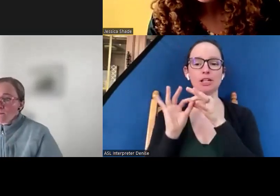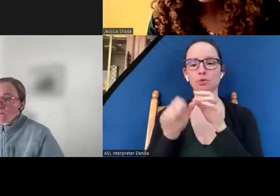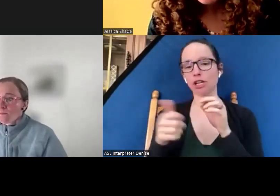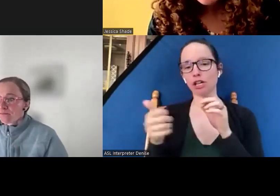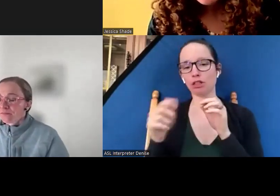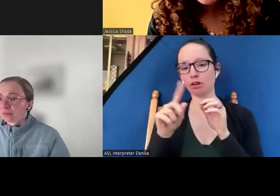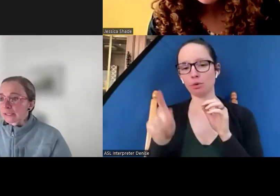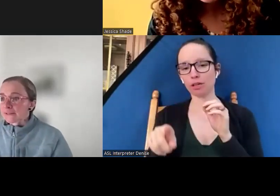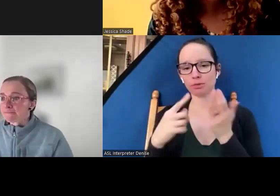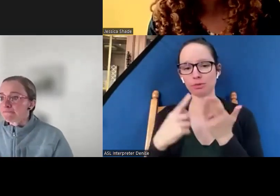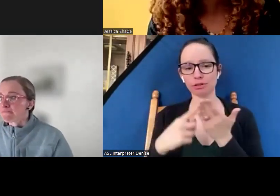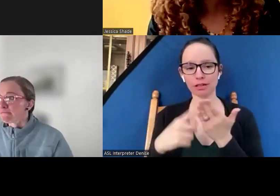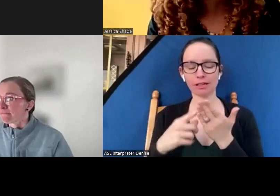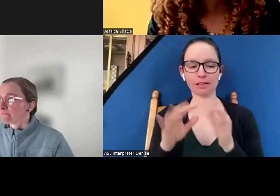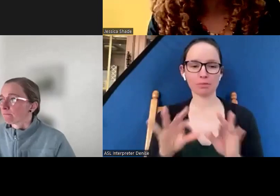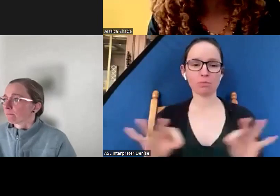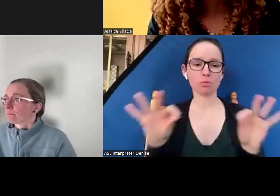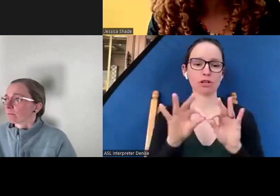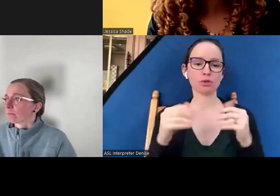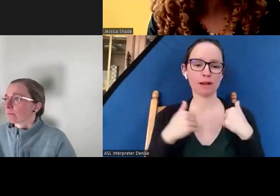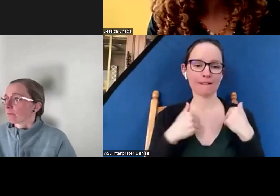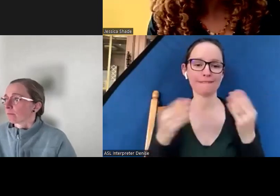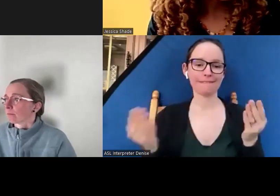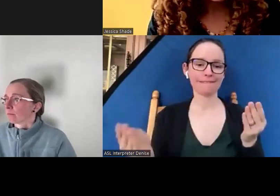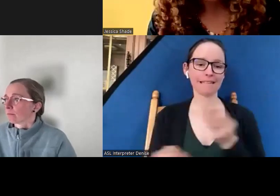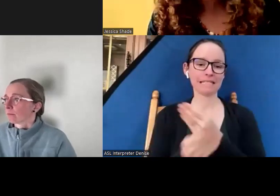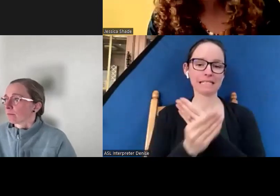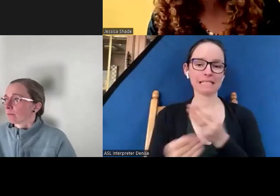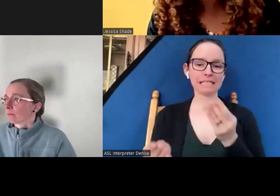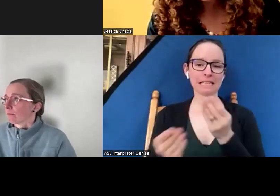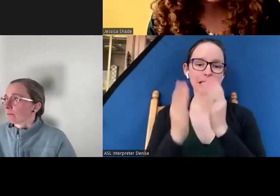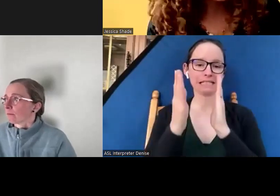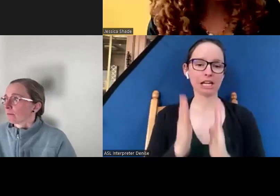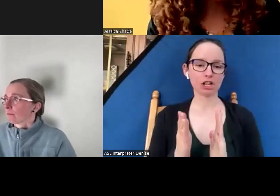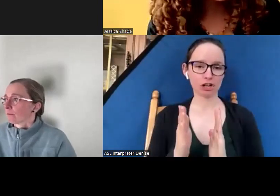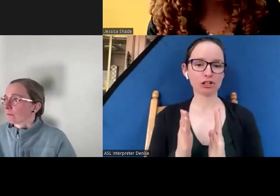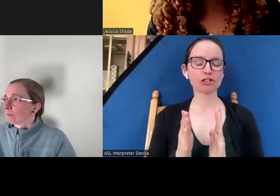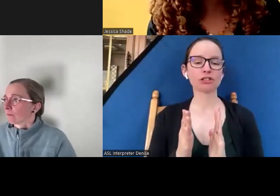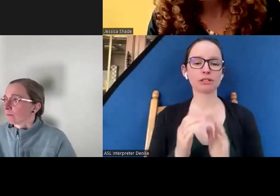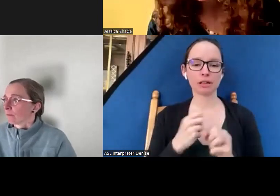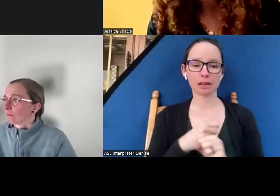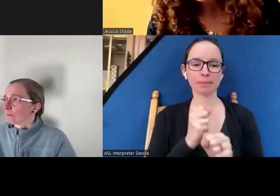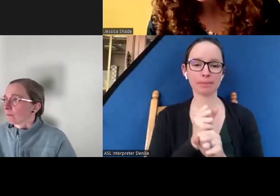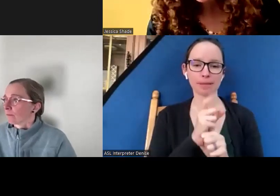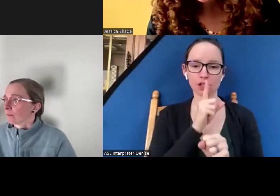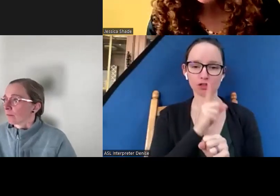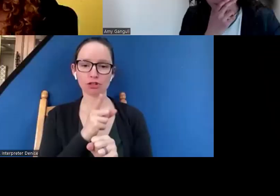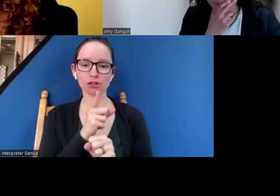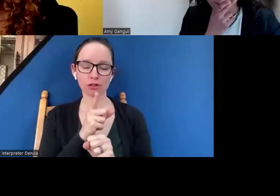facilitators and and make sure that you budget that into your